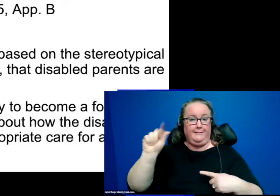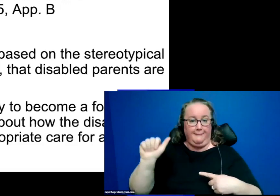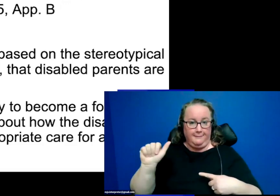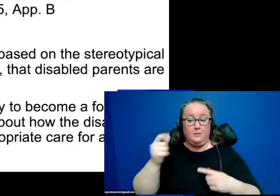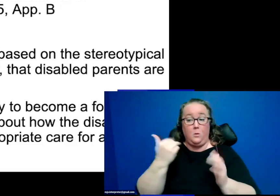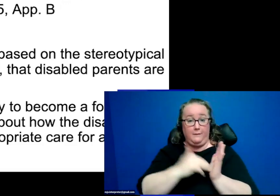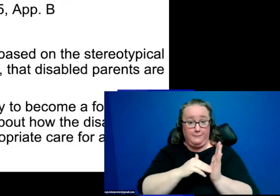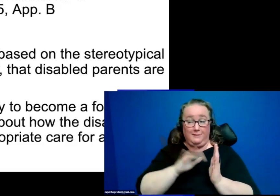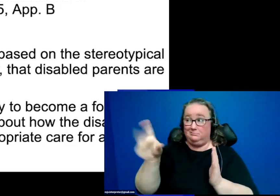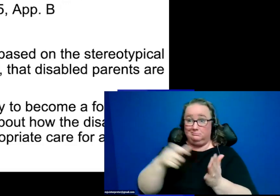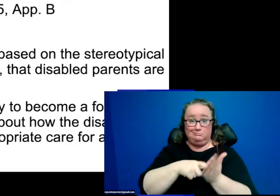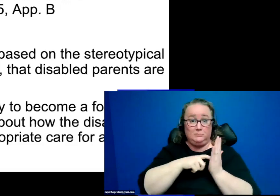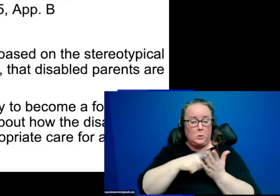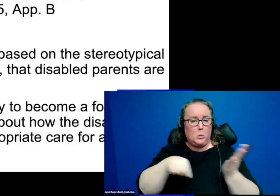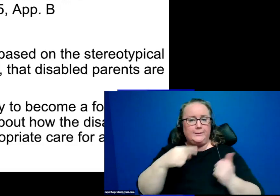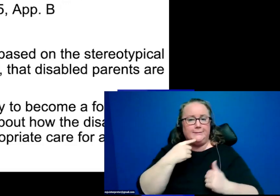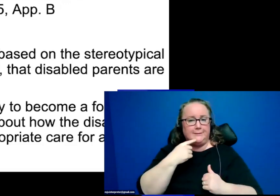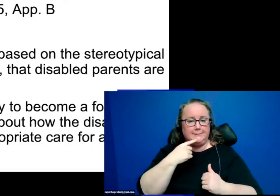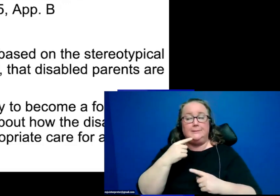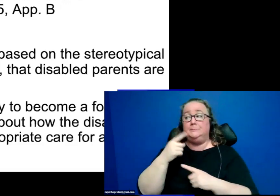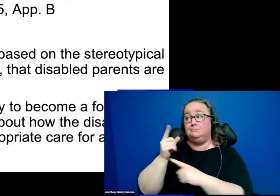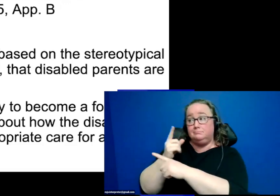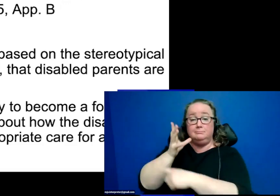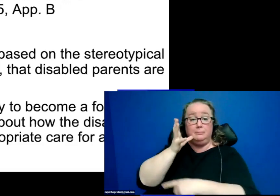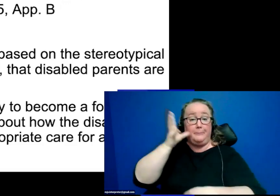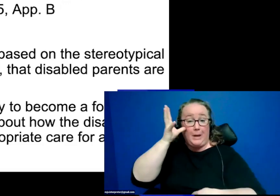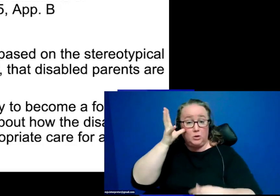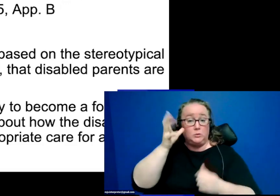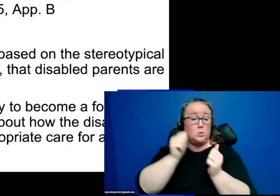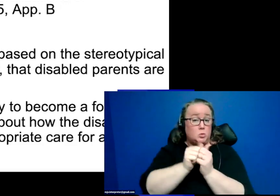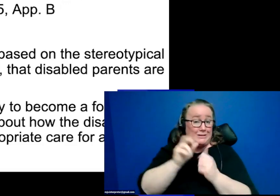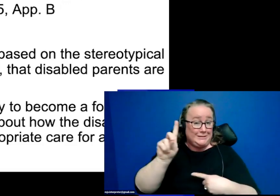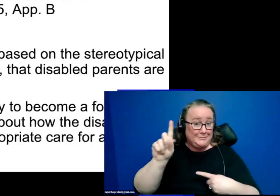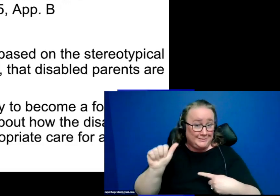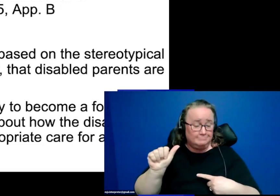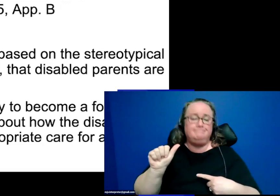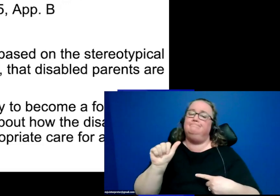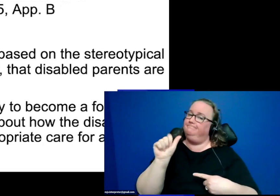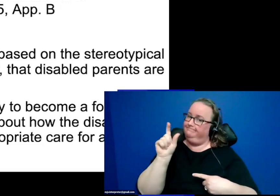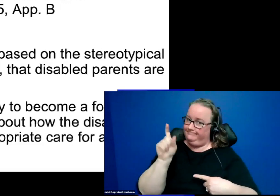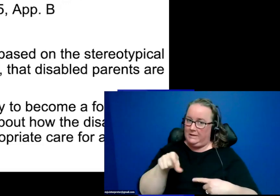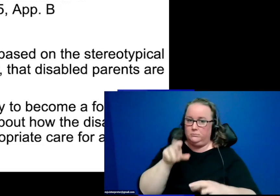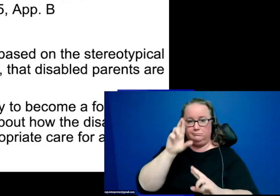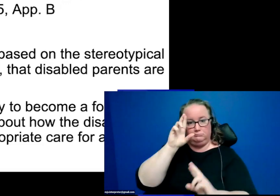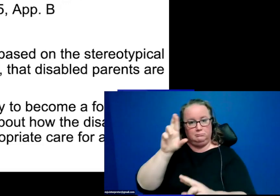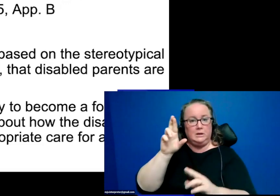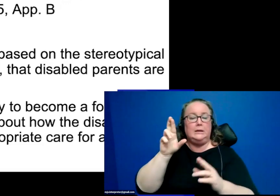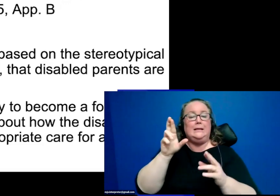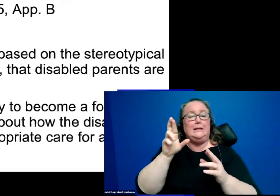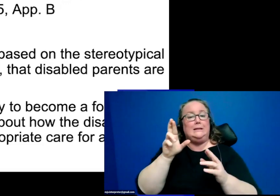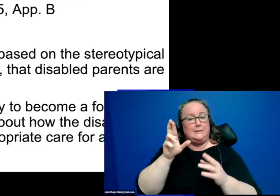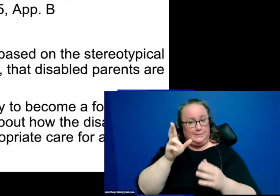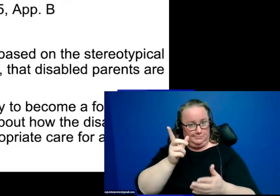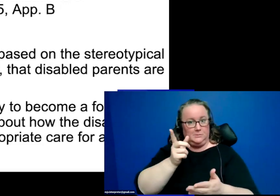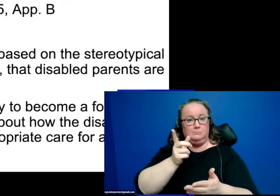the ADA says is essentially that parents with disabilities must be treated on a case by case basis that is